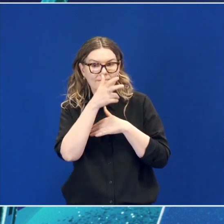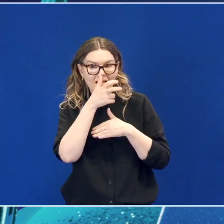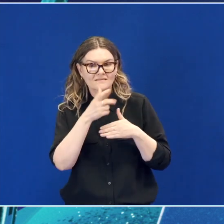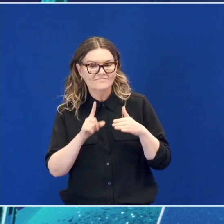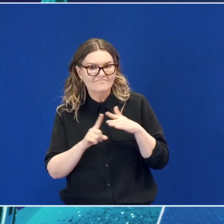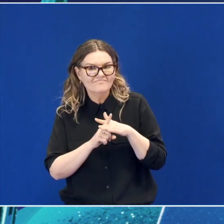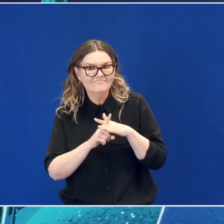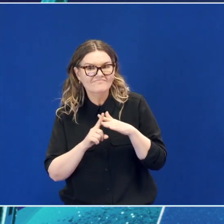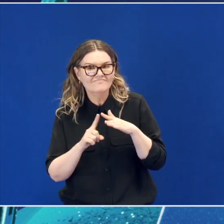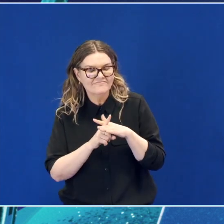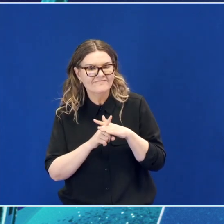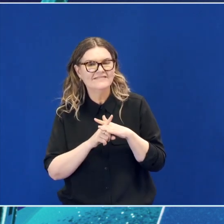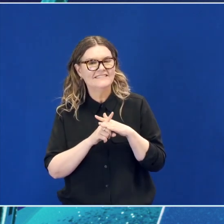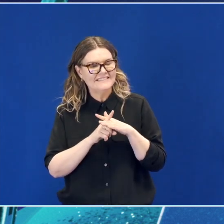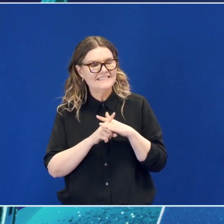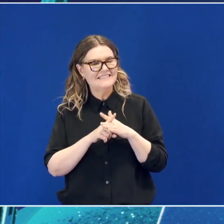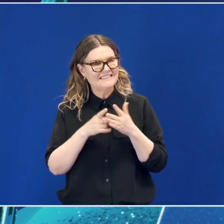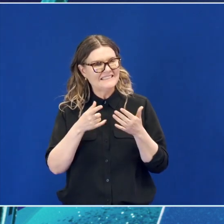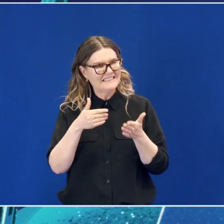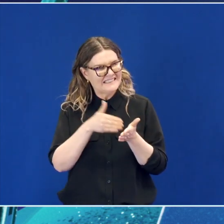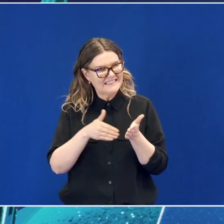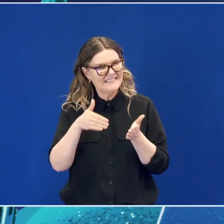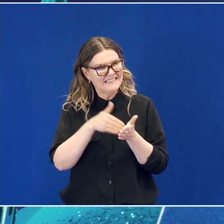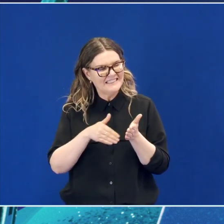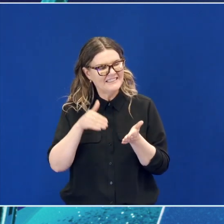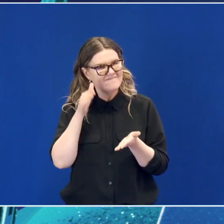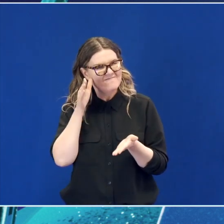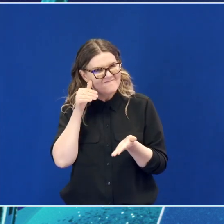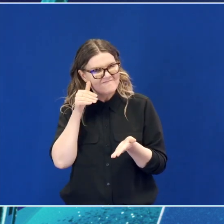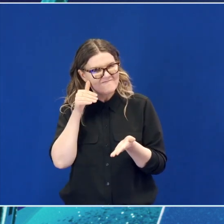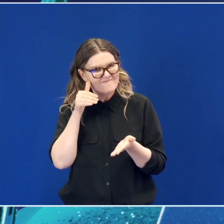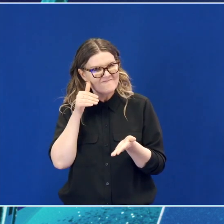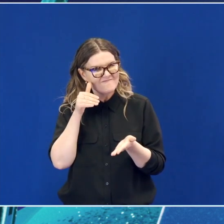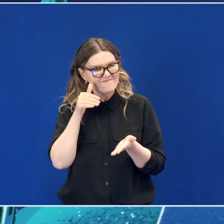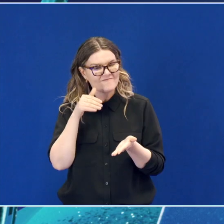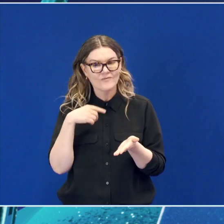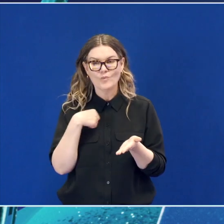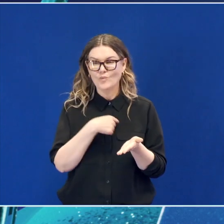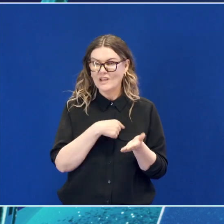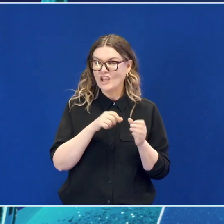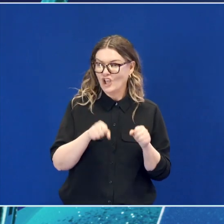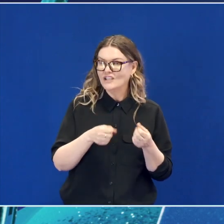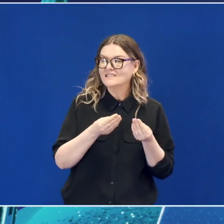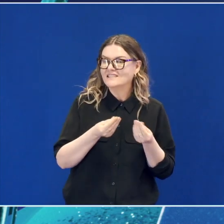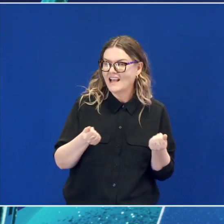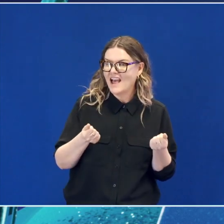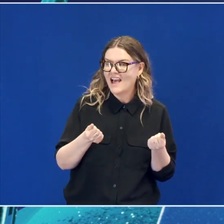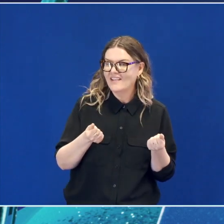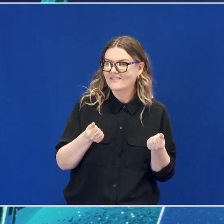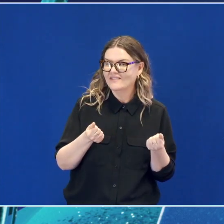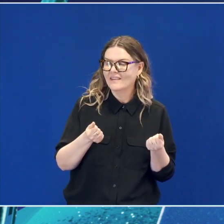to ponder and to explore places that we need to apply our human creativity and our human ingenuity.